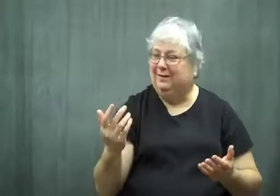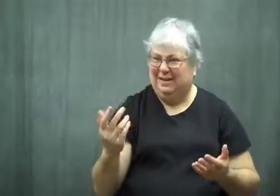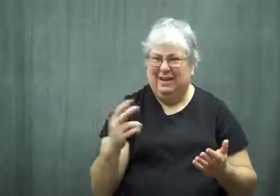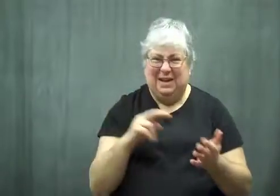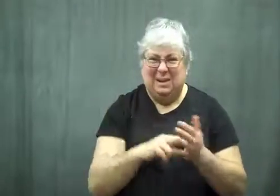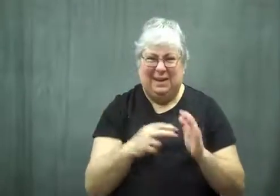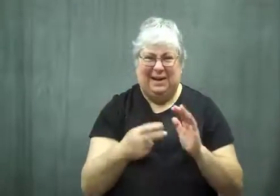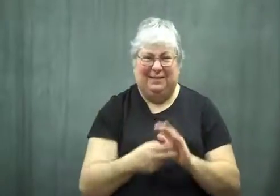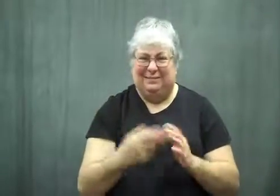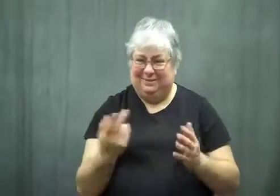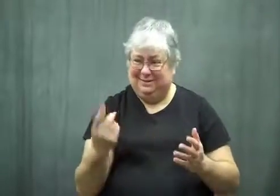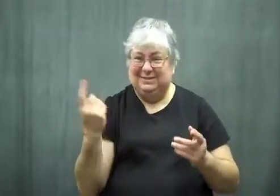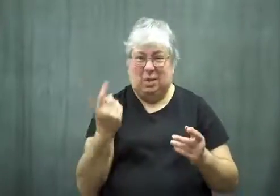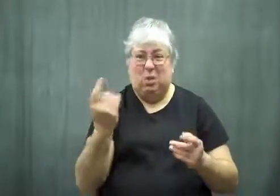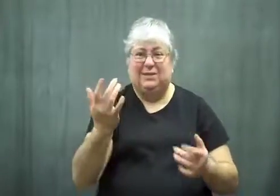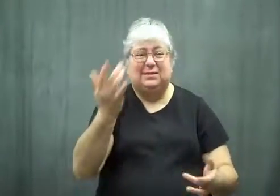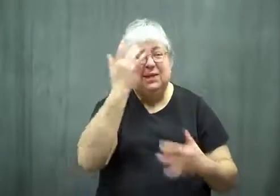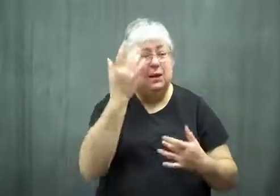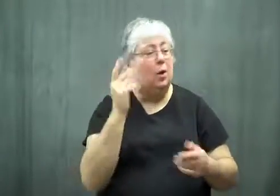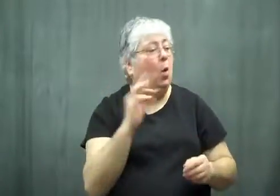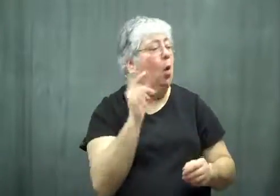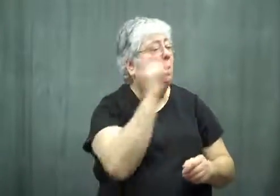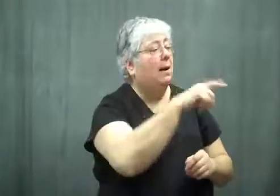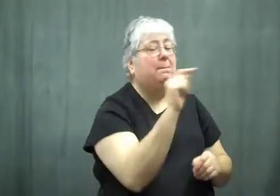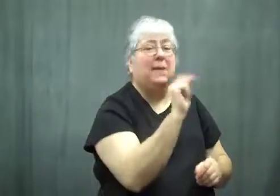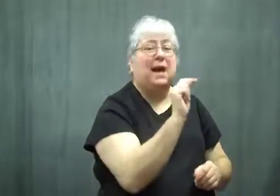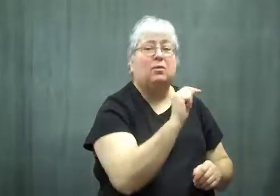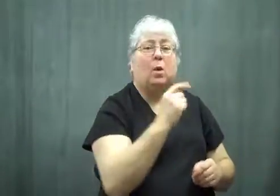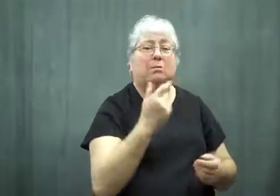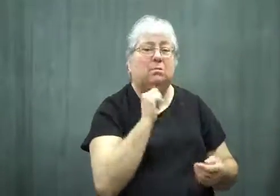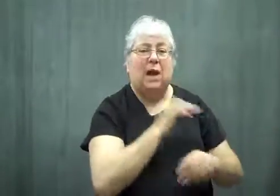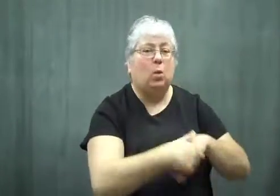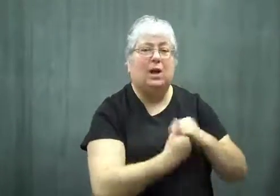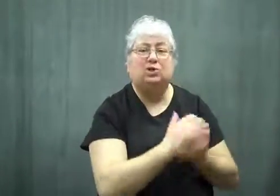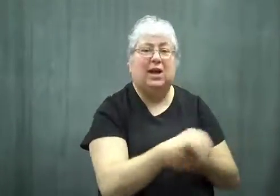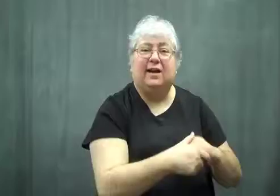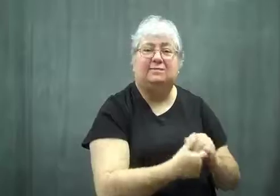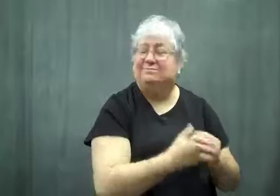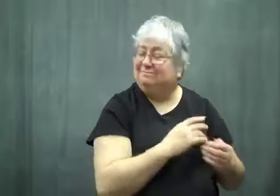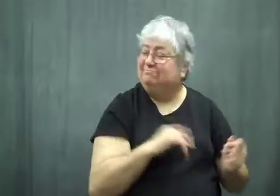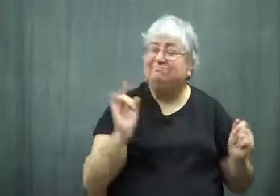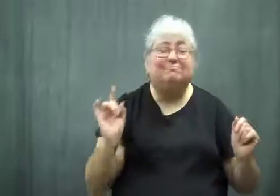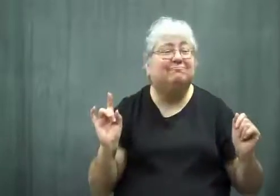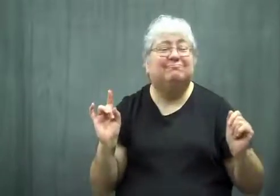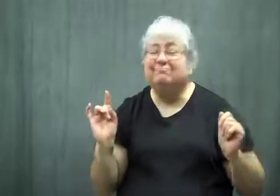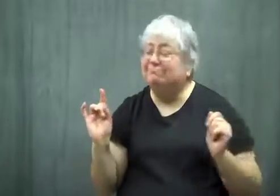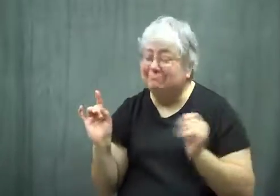That means some sick person or someone who just used the restroom without washing hands